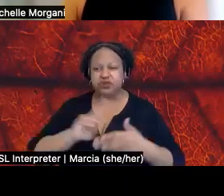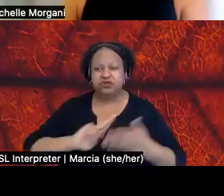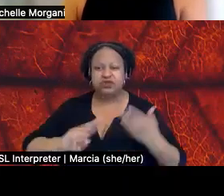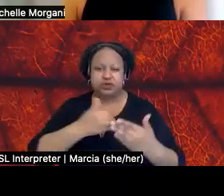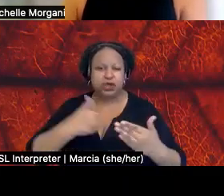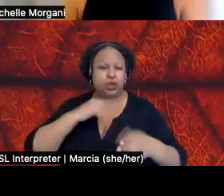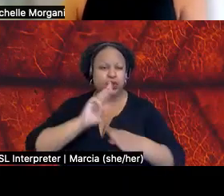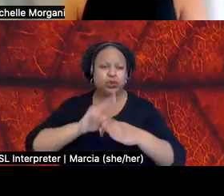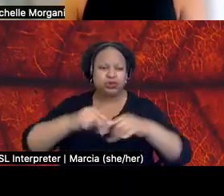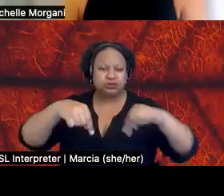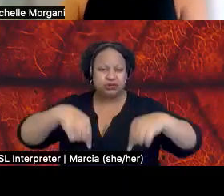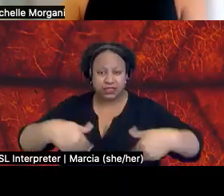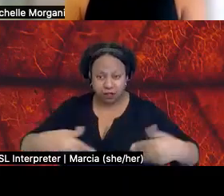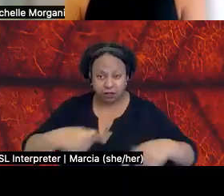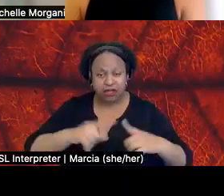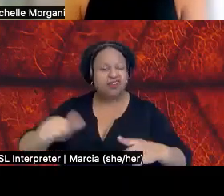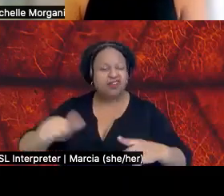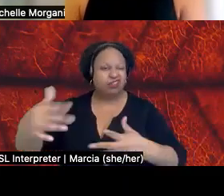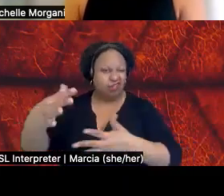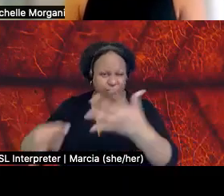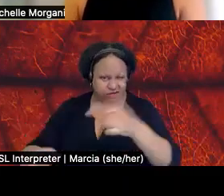But there are many options. Next